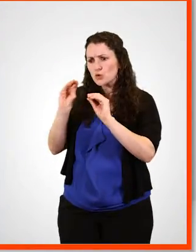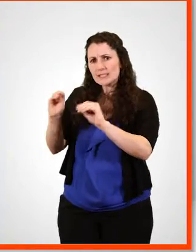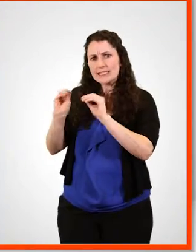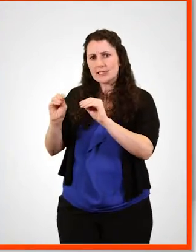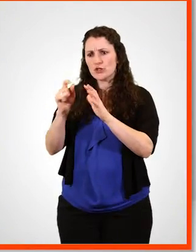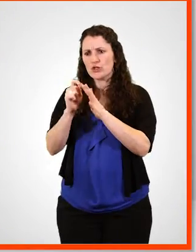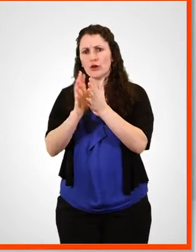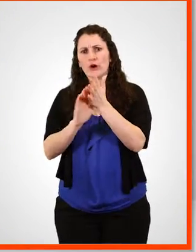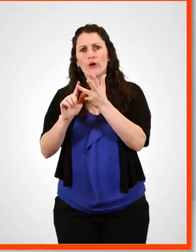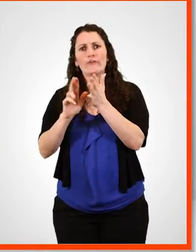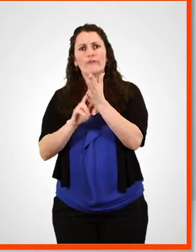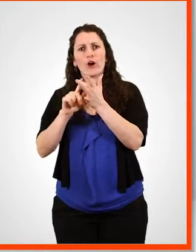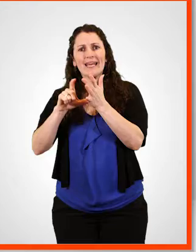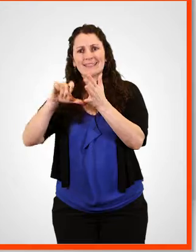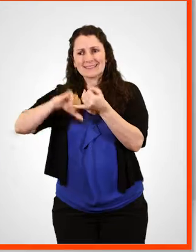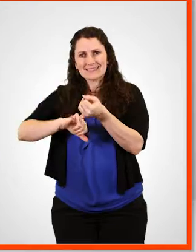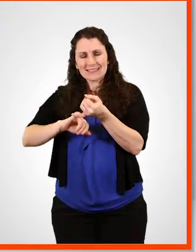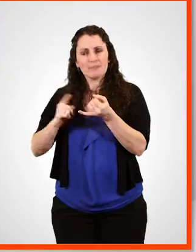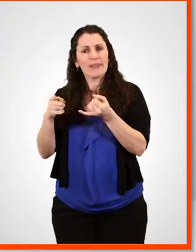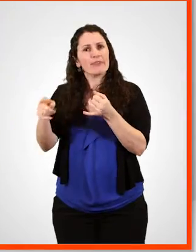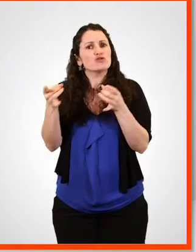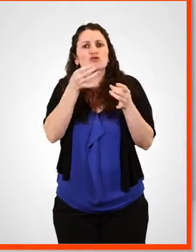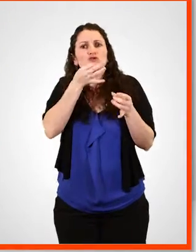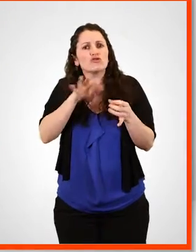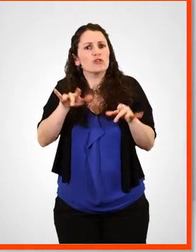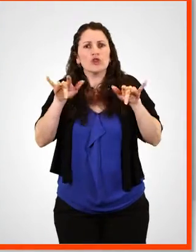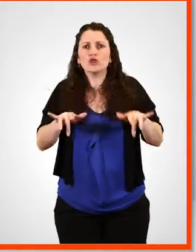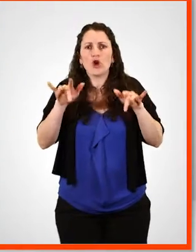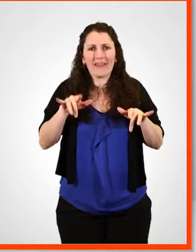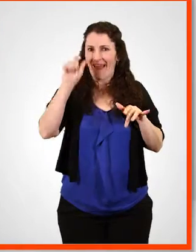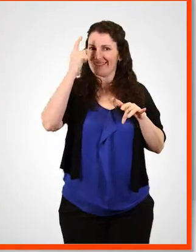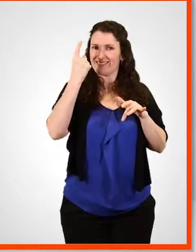and the alphabetic principle before the children have developed that phonological sensitivity